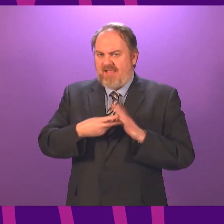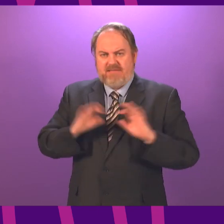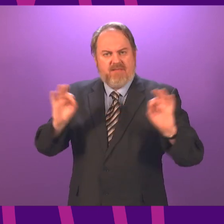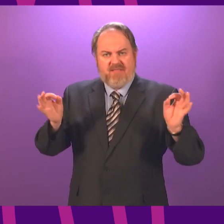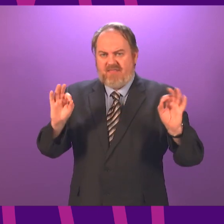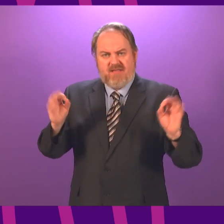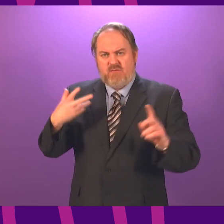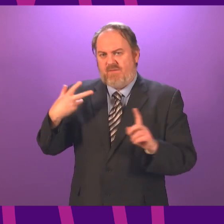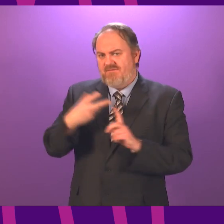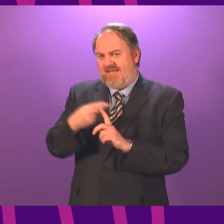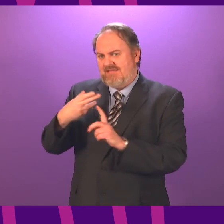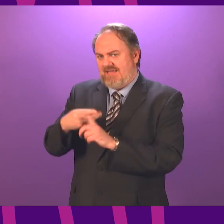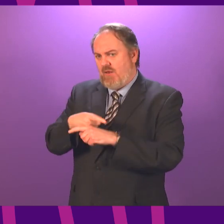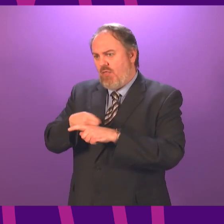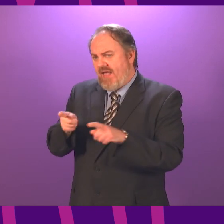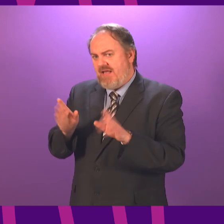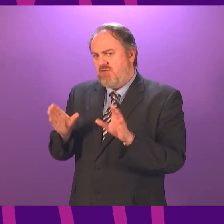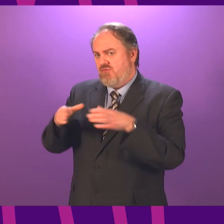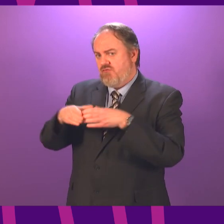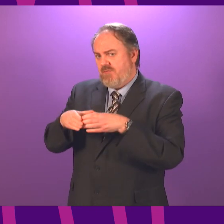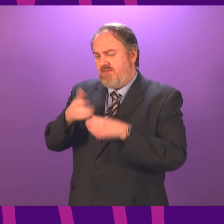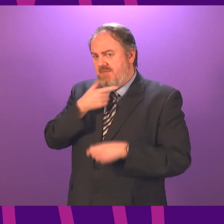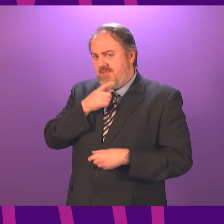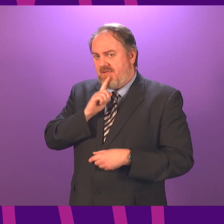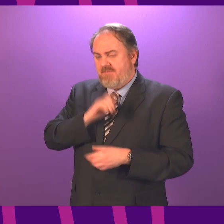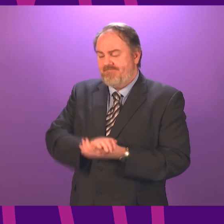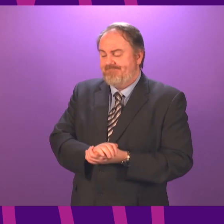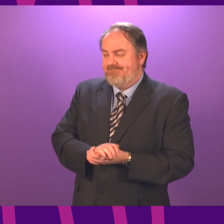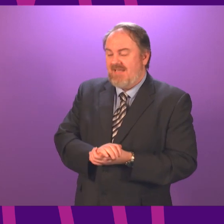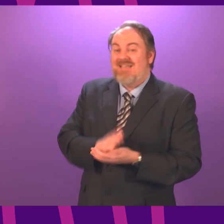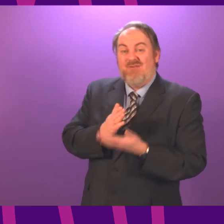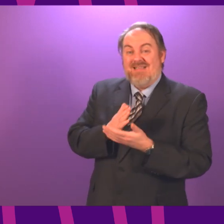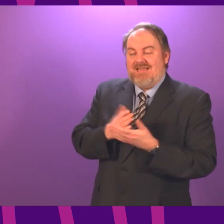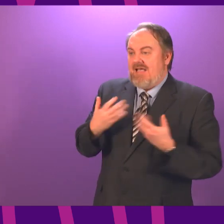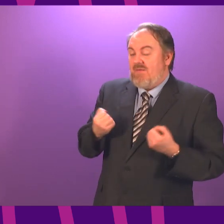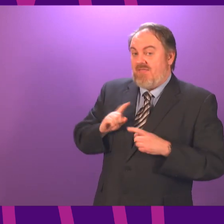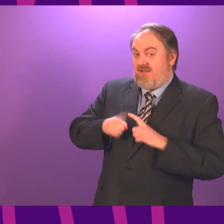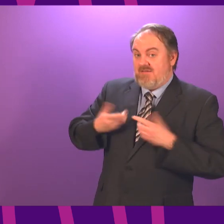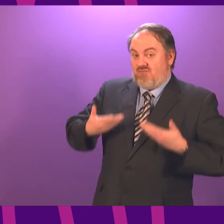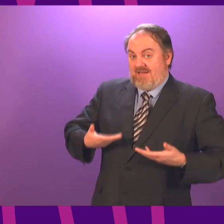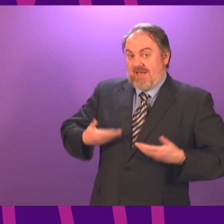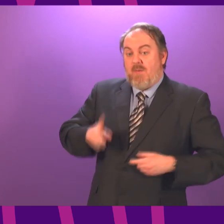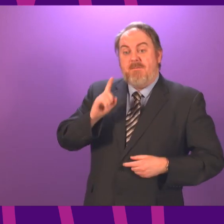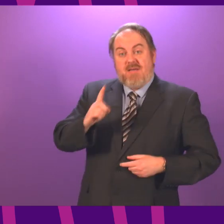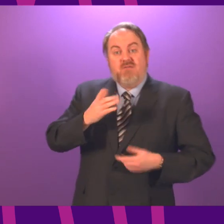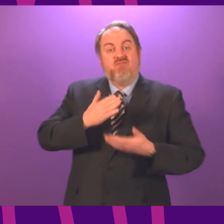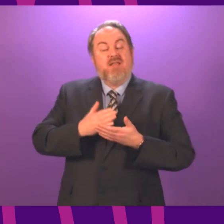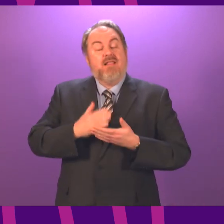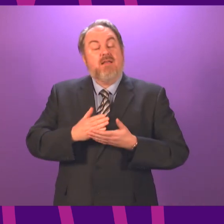The First Minister: Again, I am happy to come back to Colin Beattie with more detail. The general position in hospitals—I covered this in response to